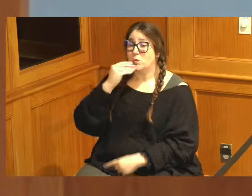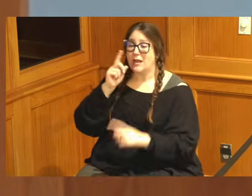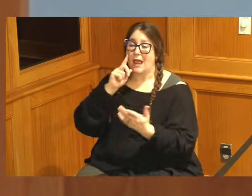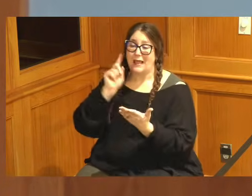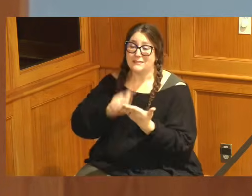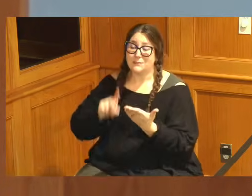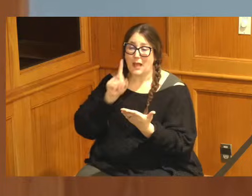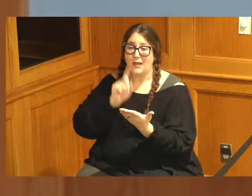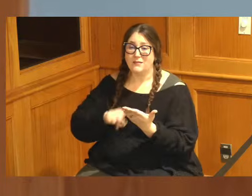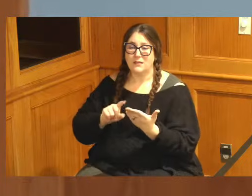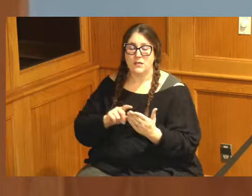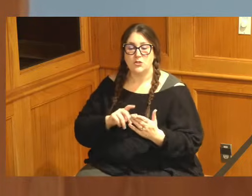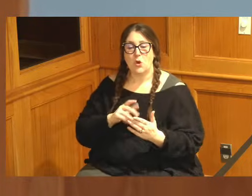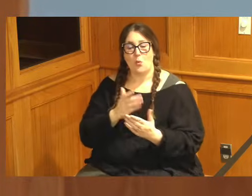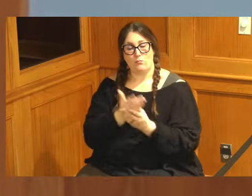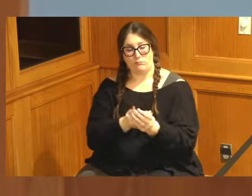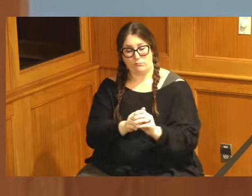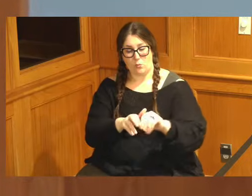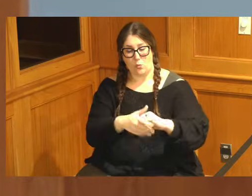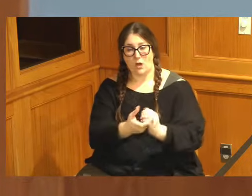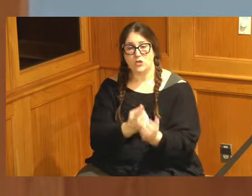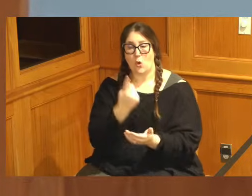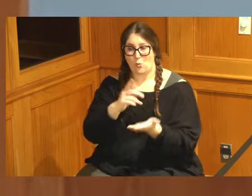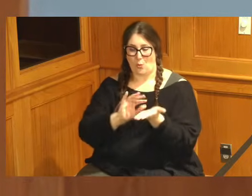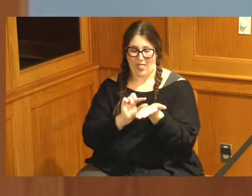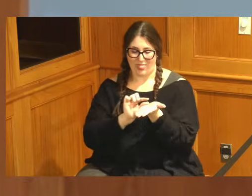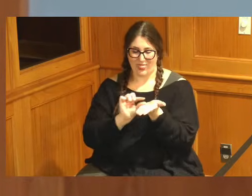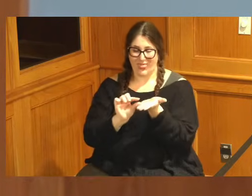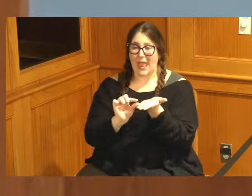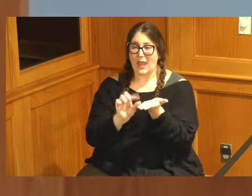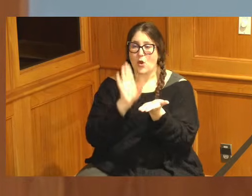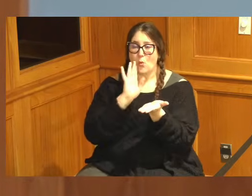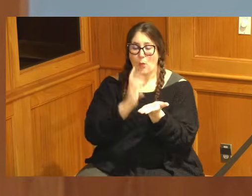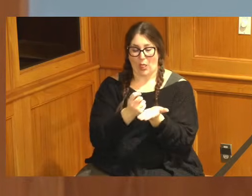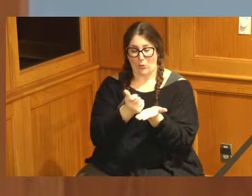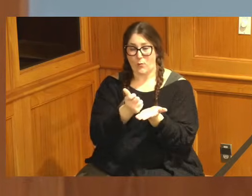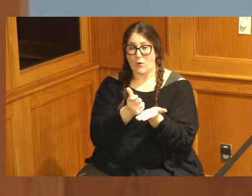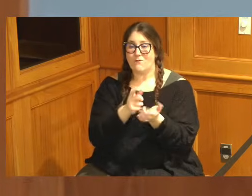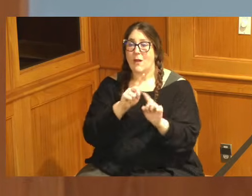removing the germs, but also drying your hands with a paper towel takes off even additional